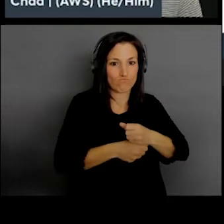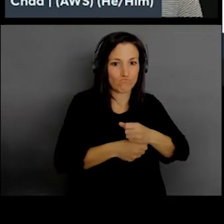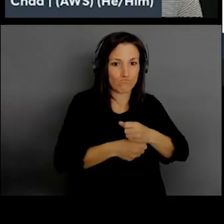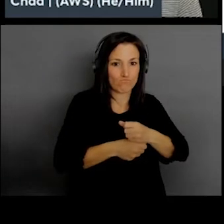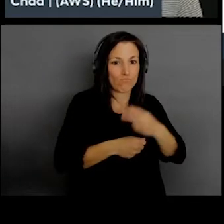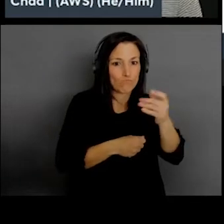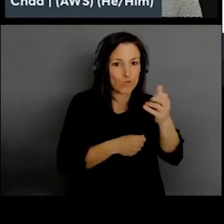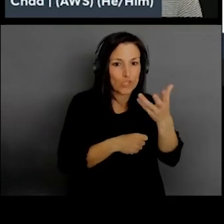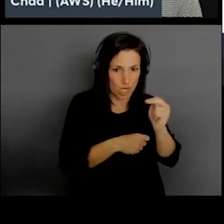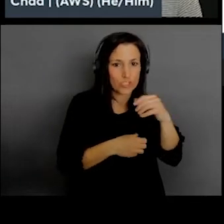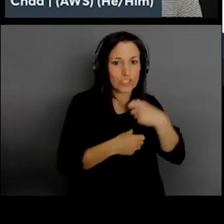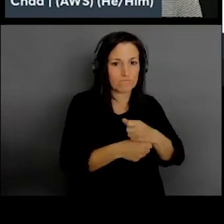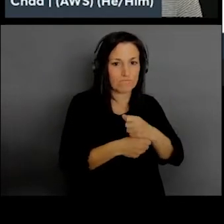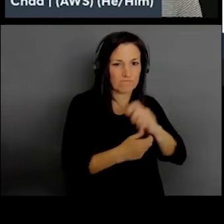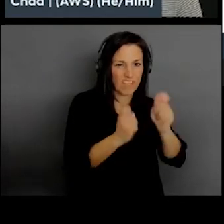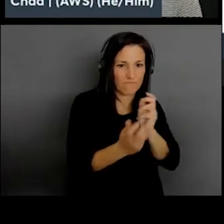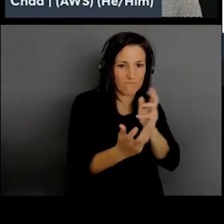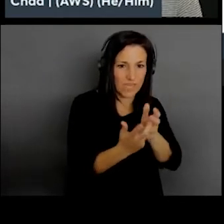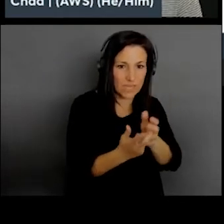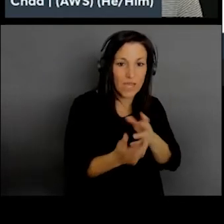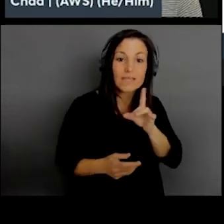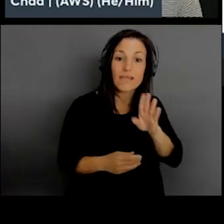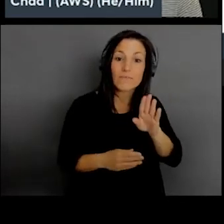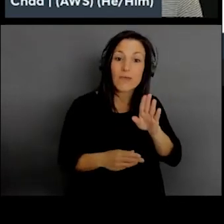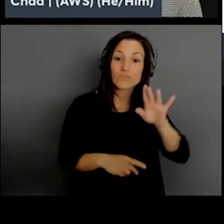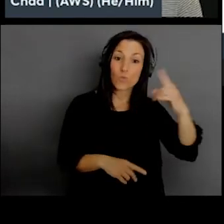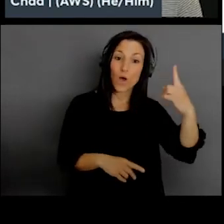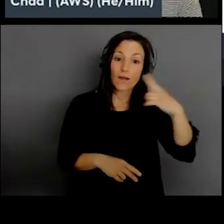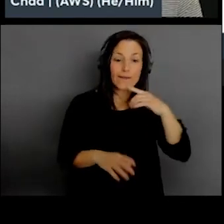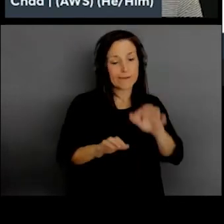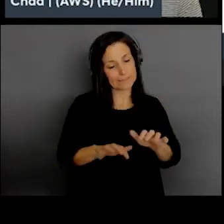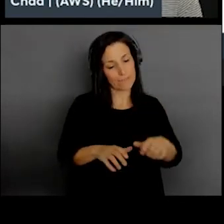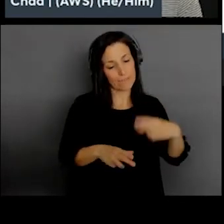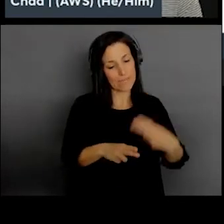Database-1, I'm not going to type the name again. Let's get into the password.